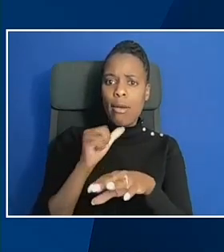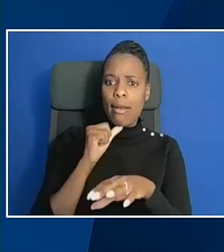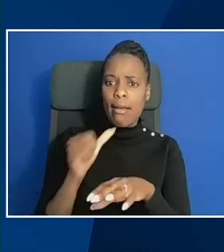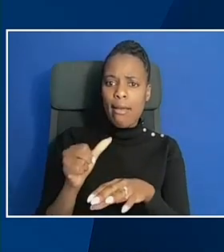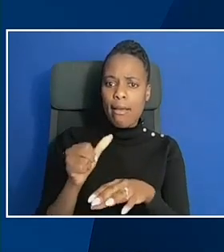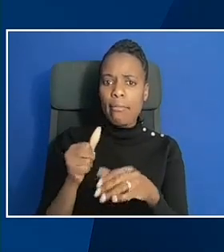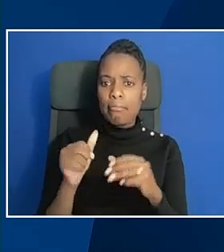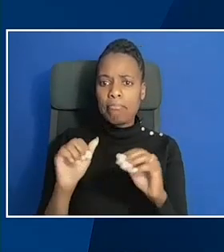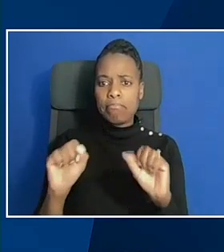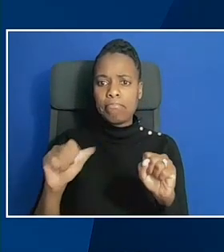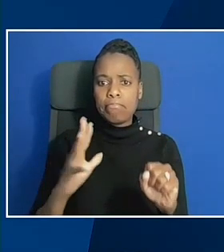Thank you.